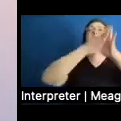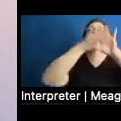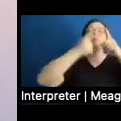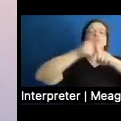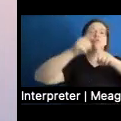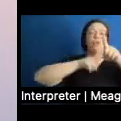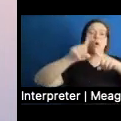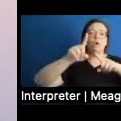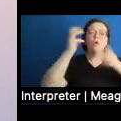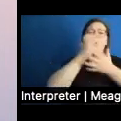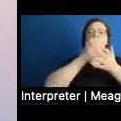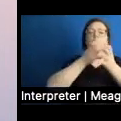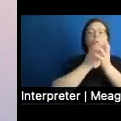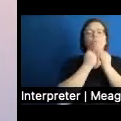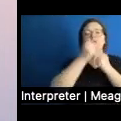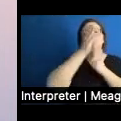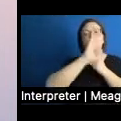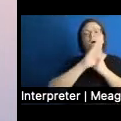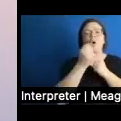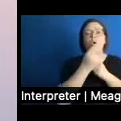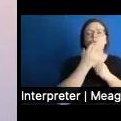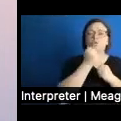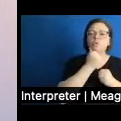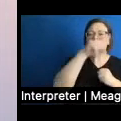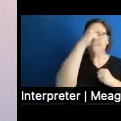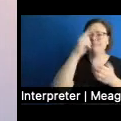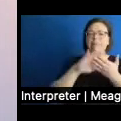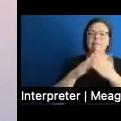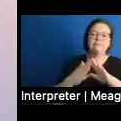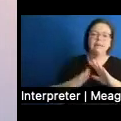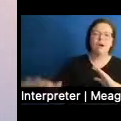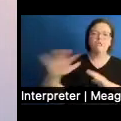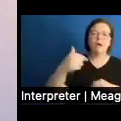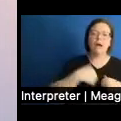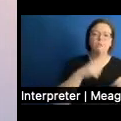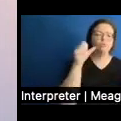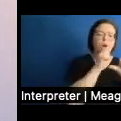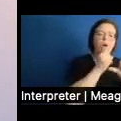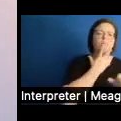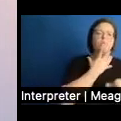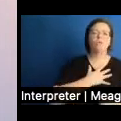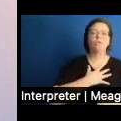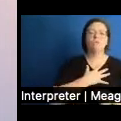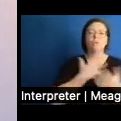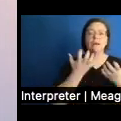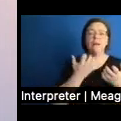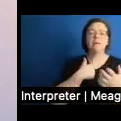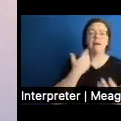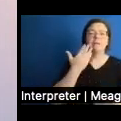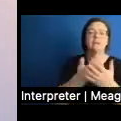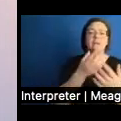precious God! O, sweet black town! I am drunk & I thirst. When I get to the boy who lets me practice